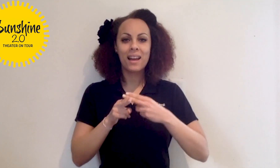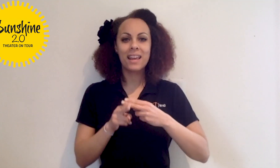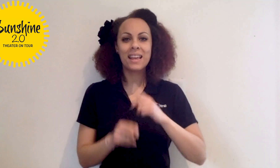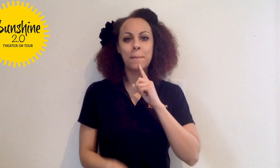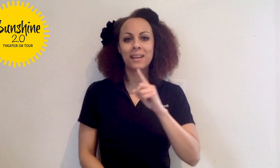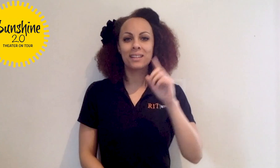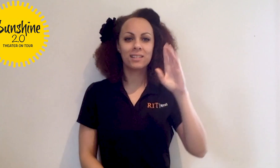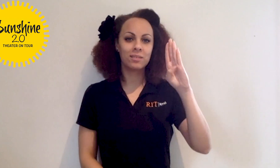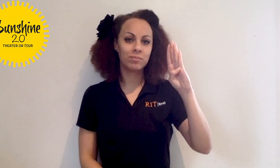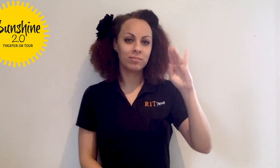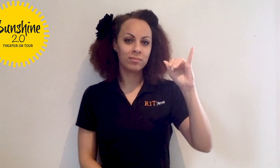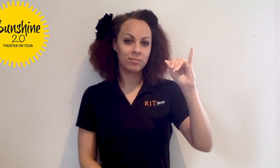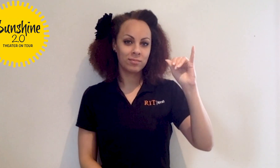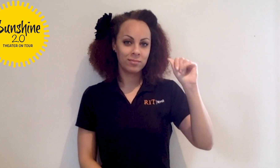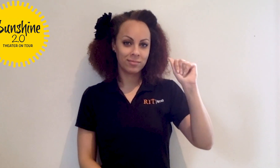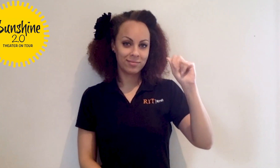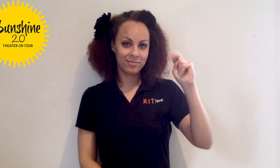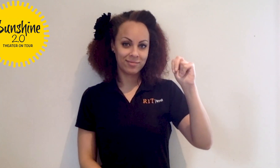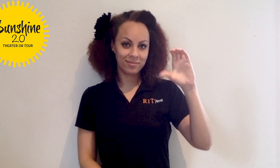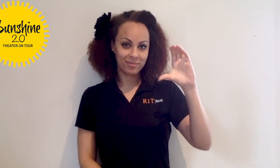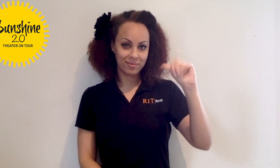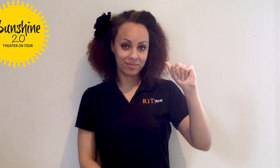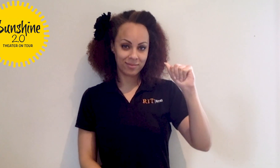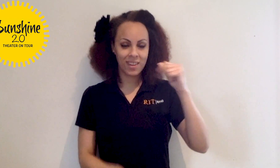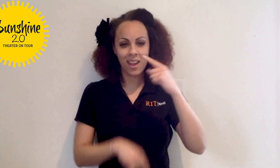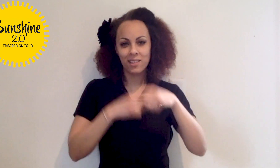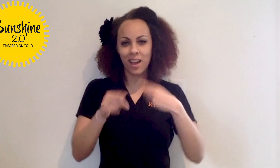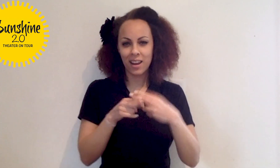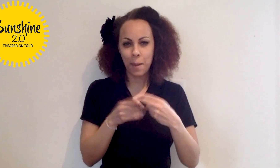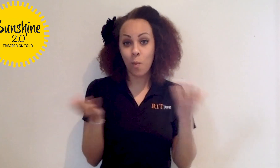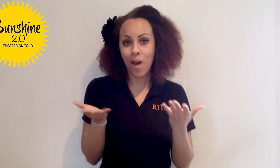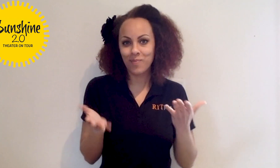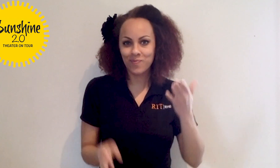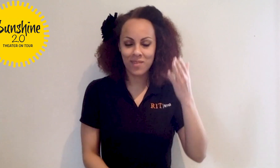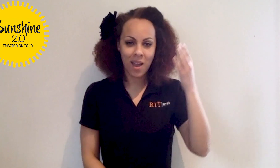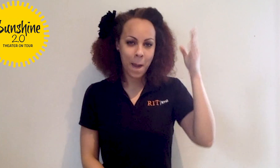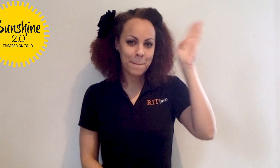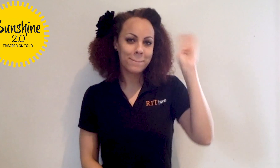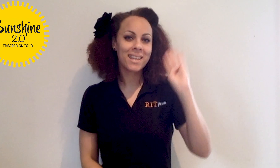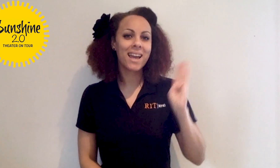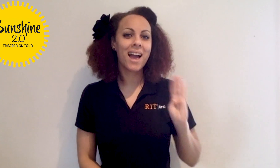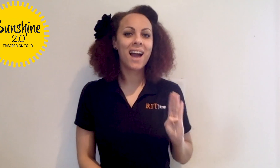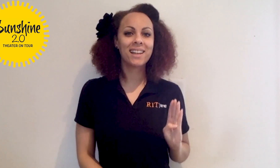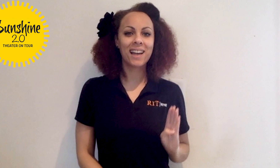Hi, my name is B-I-A-N-C-A. My sign name is Bianca.